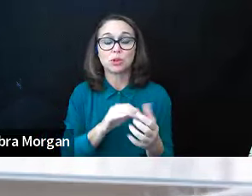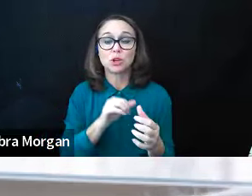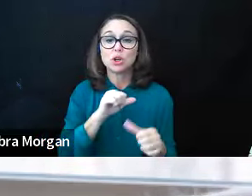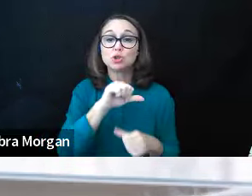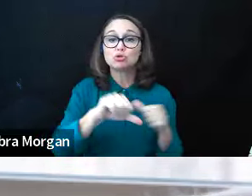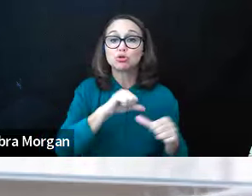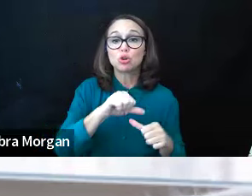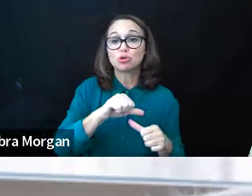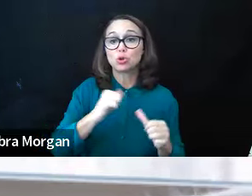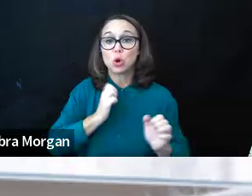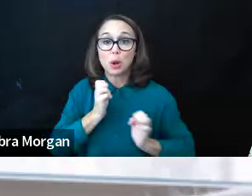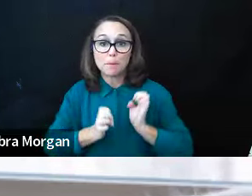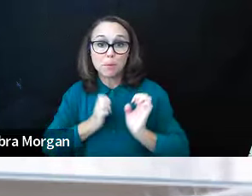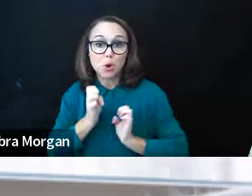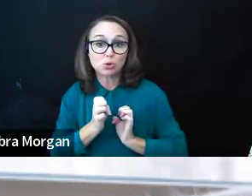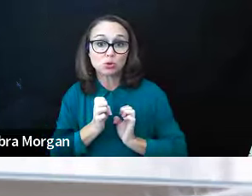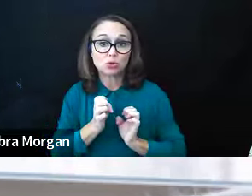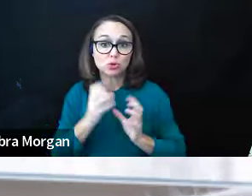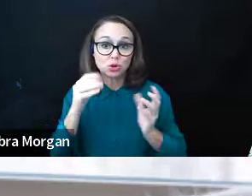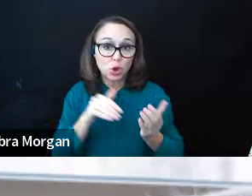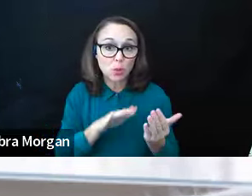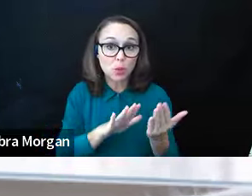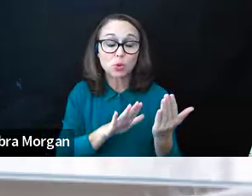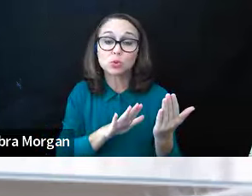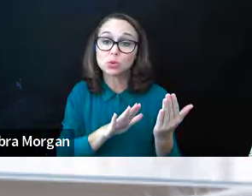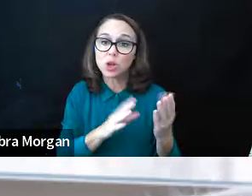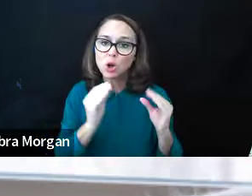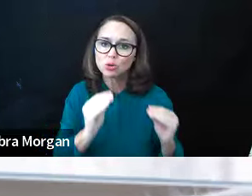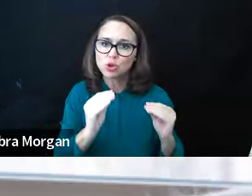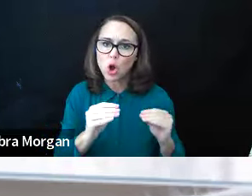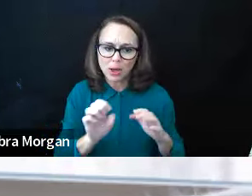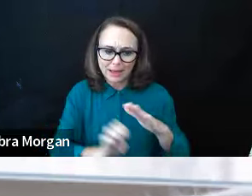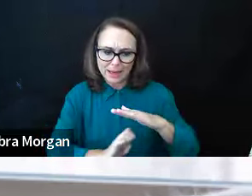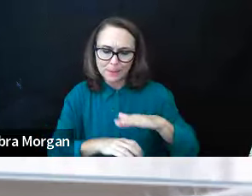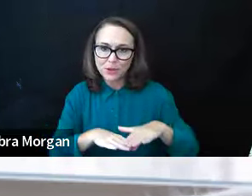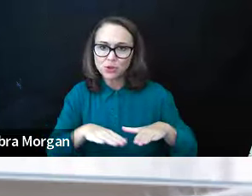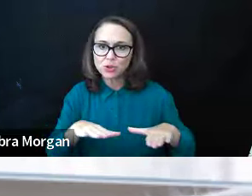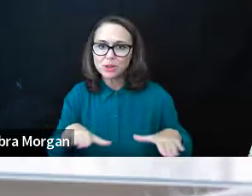often taught in elementary school are widely used in the US. To enhance interpersonal skills